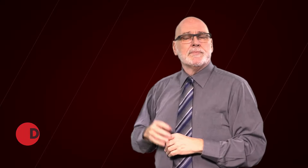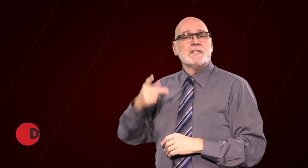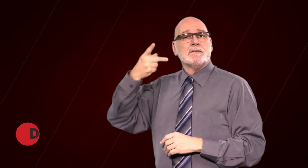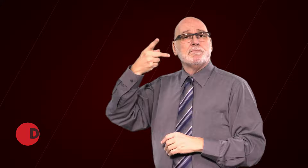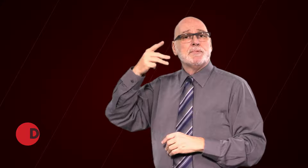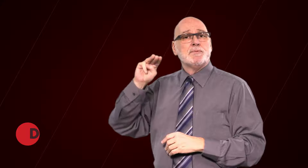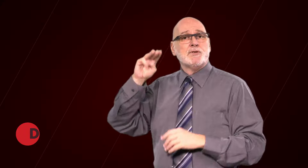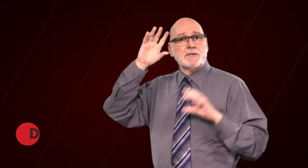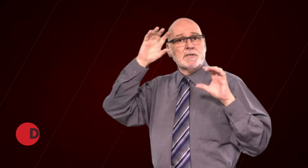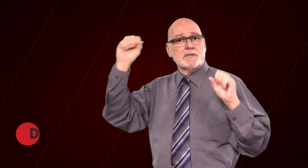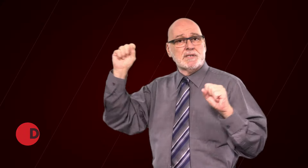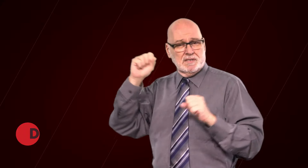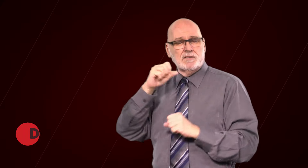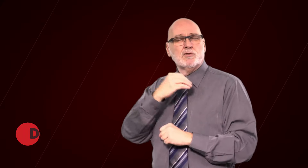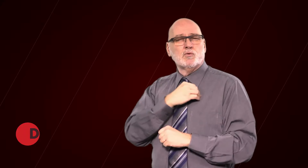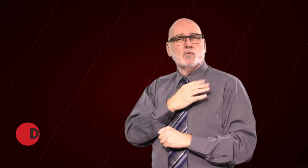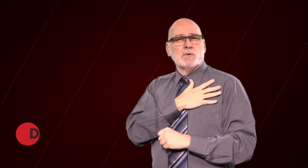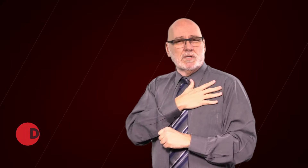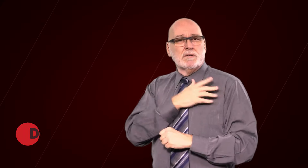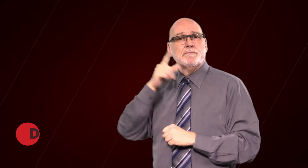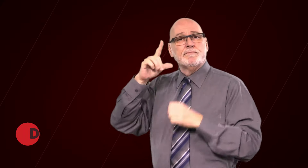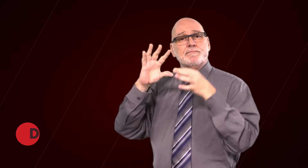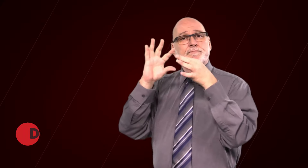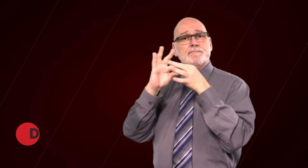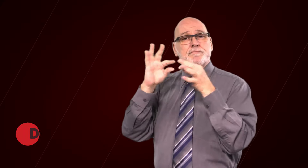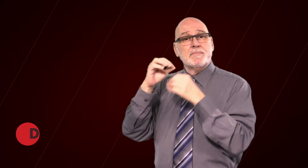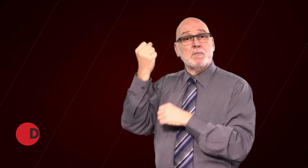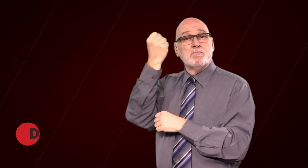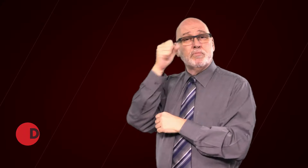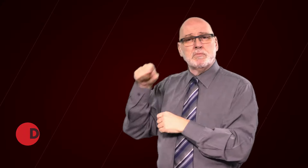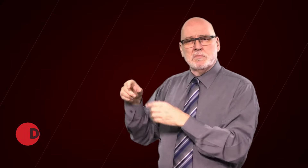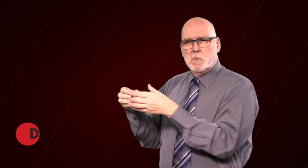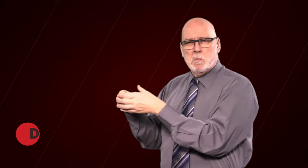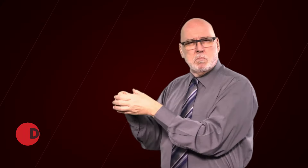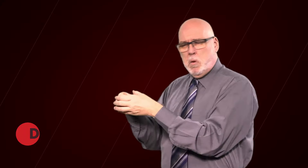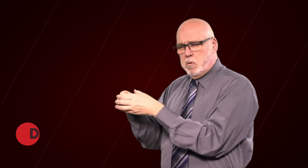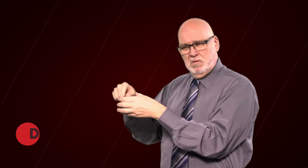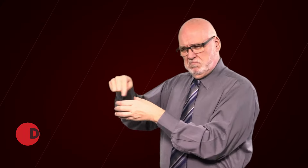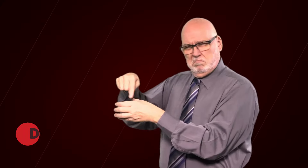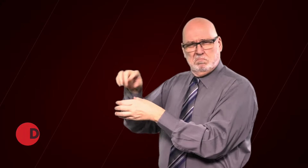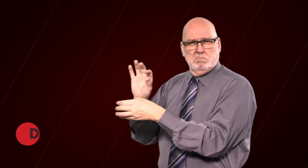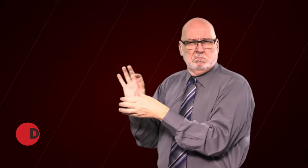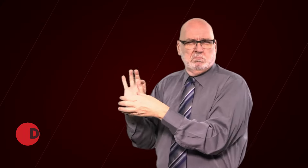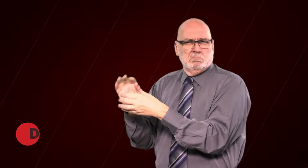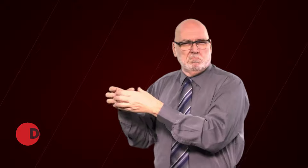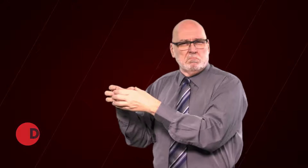Prime Minister Trudeau said the protesters are a small number of